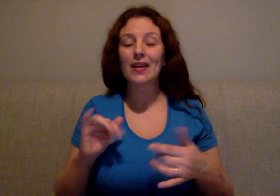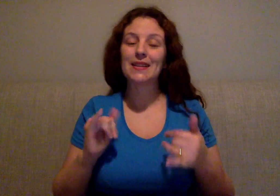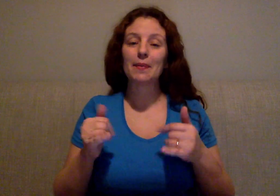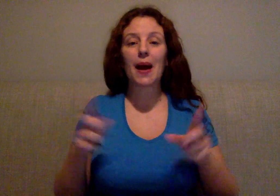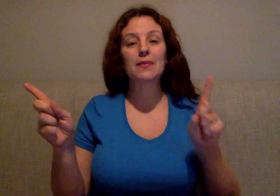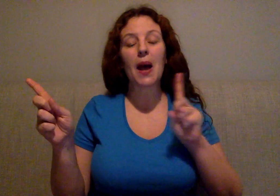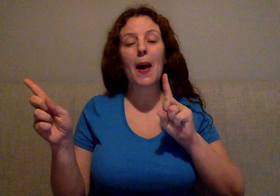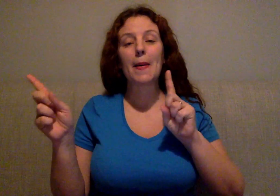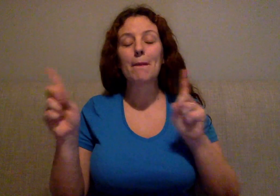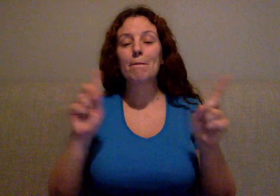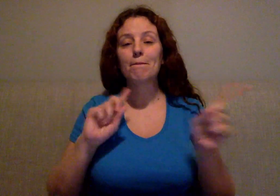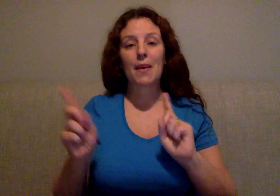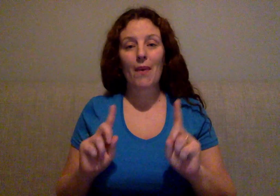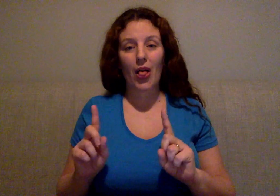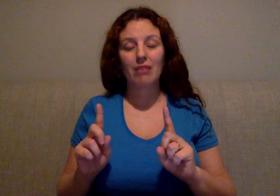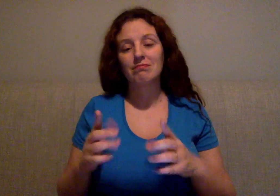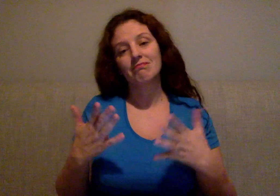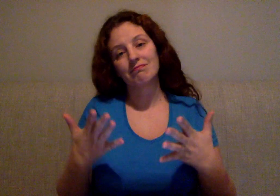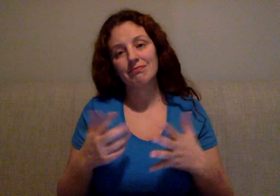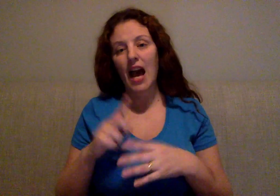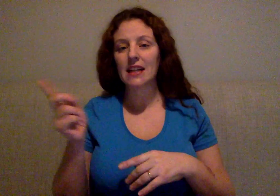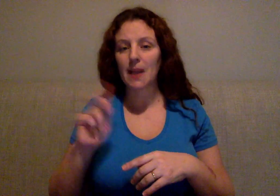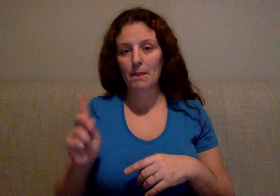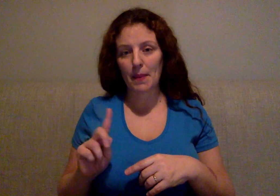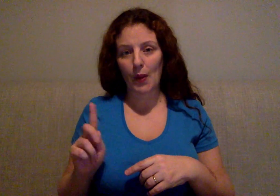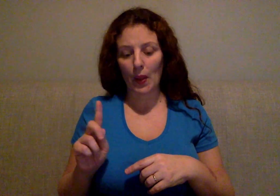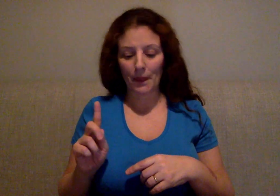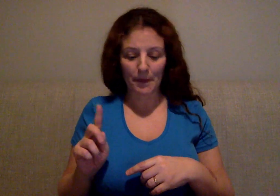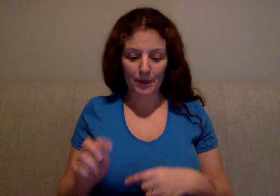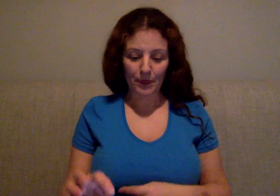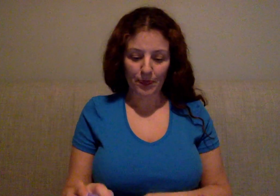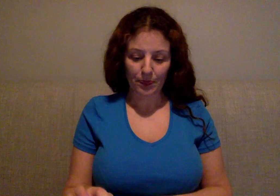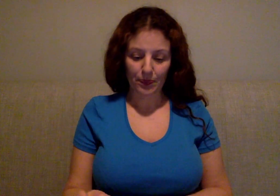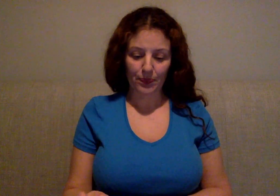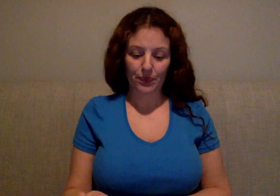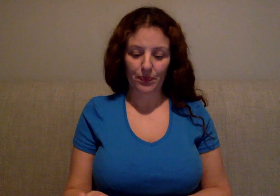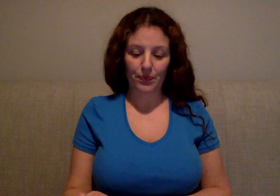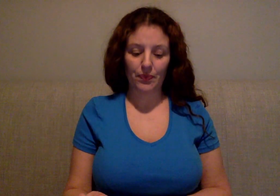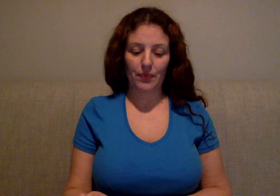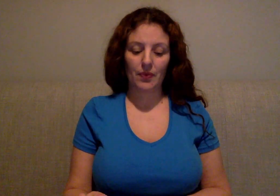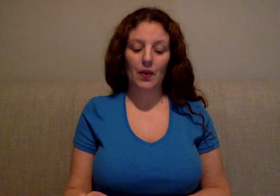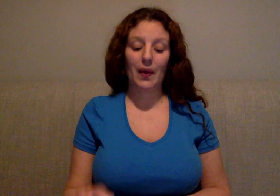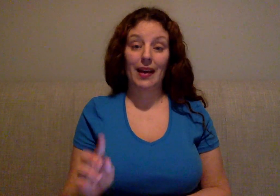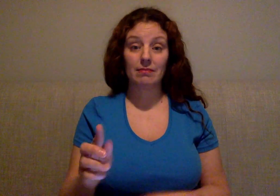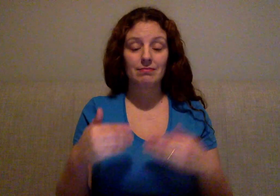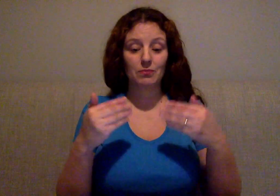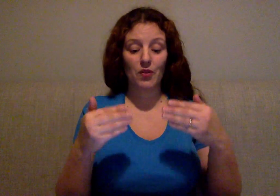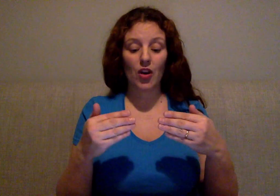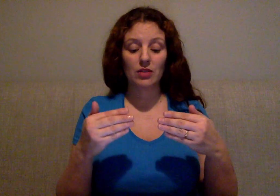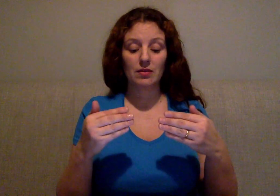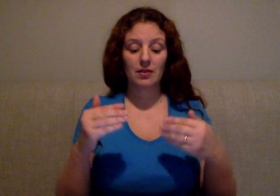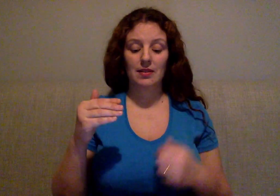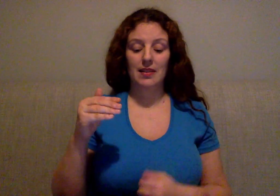Or sometimes people sign PEOPLE like this. Okay moving on.